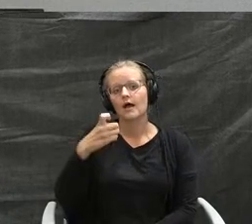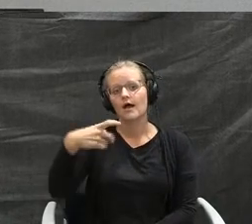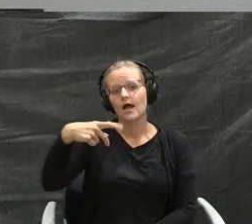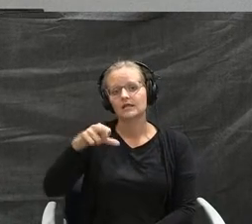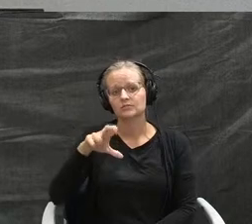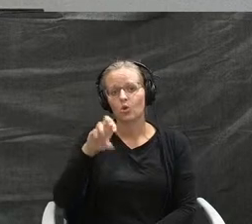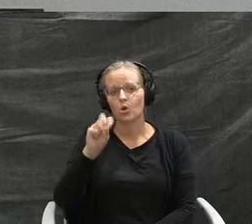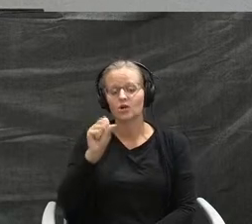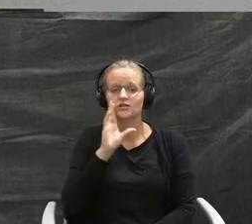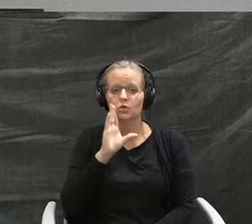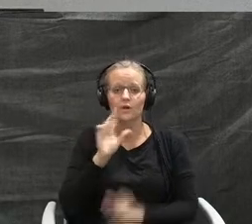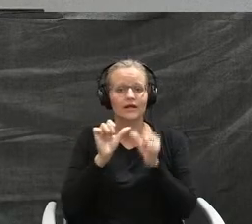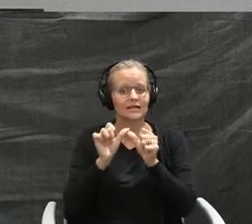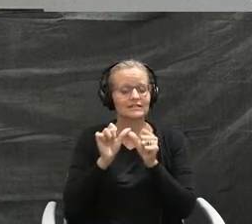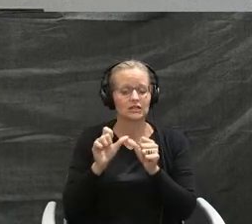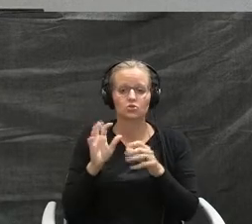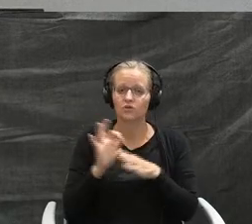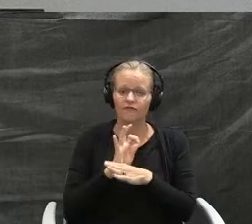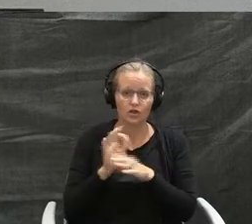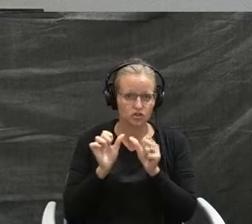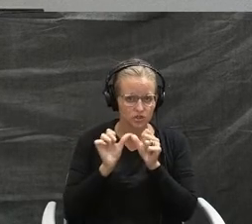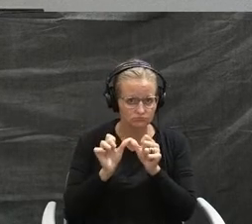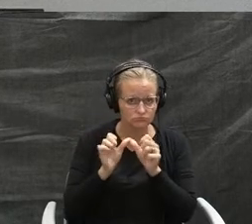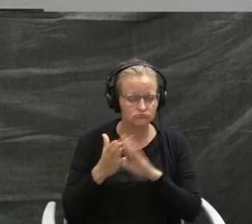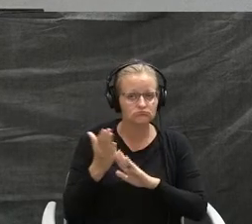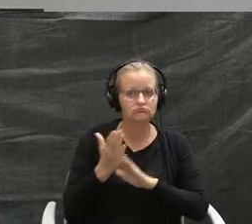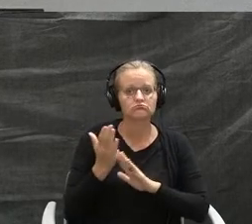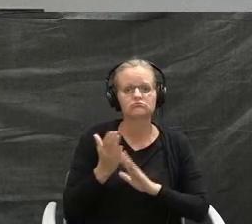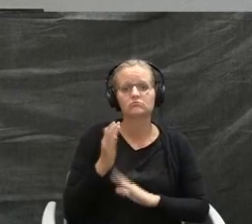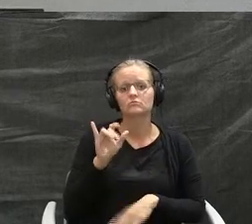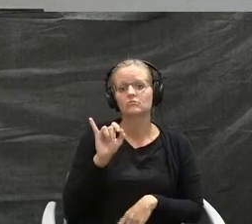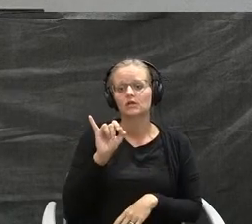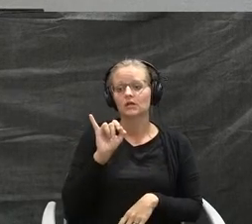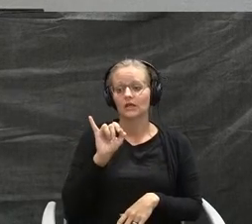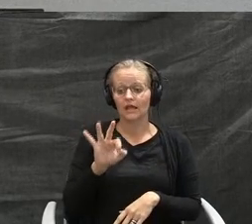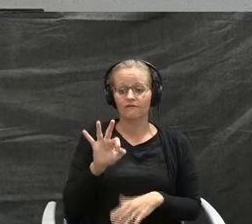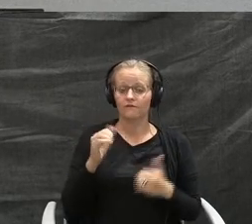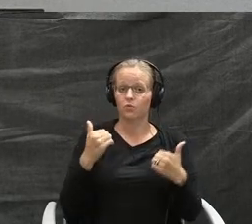And again, as I said, if we have some taking virtual, then the